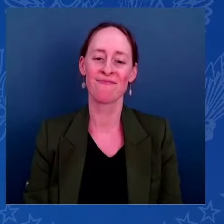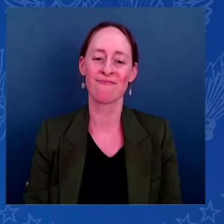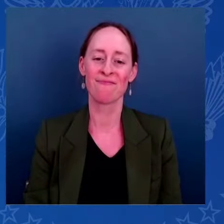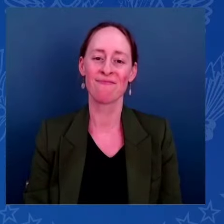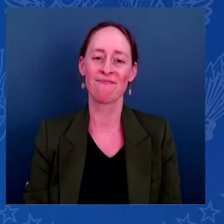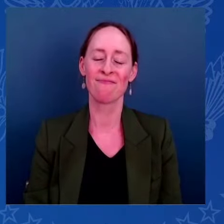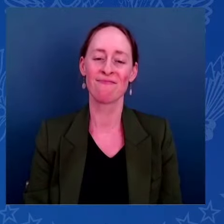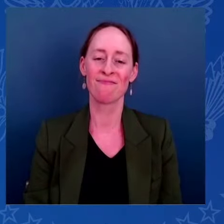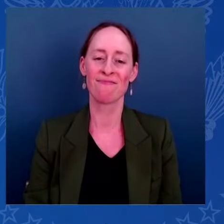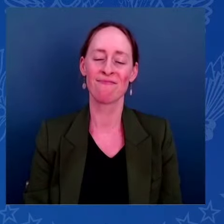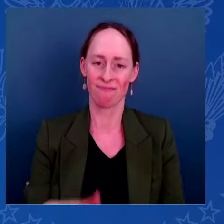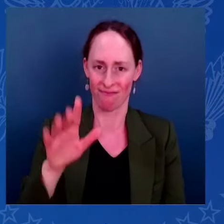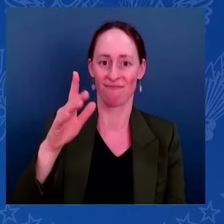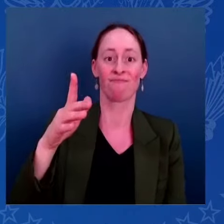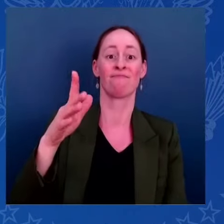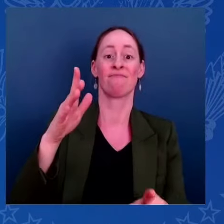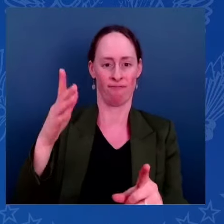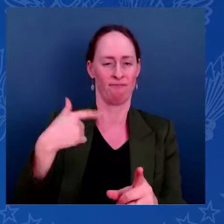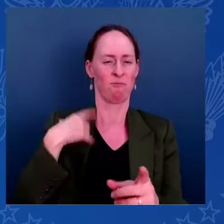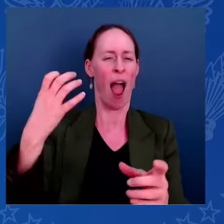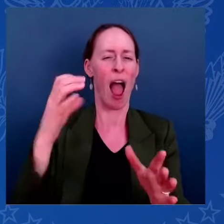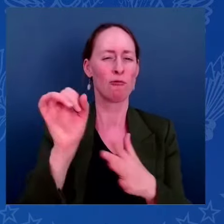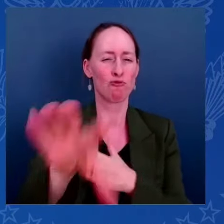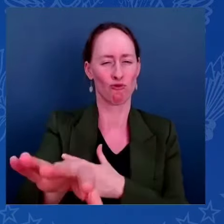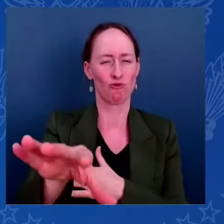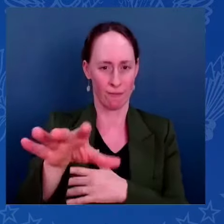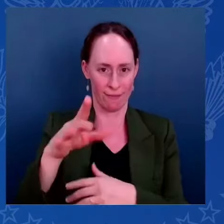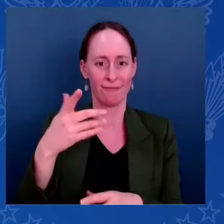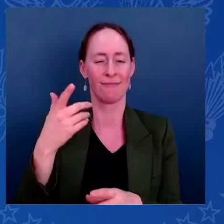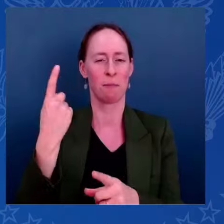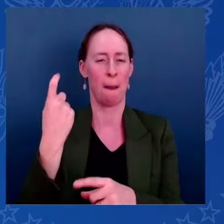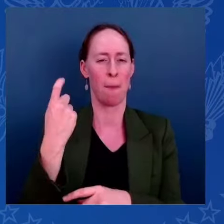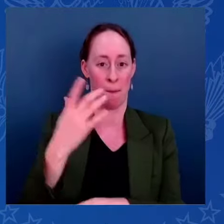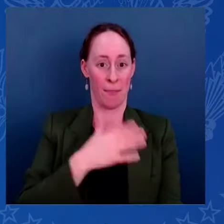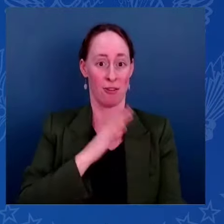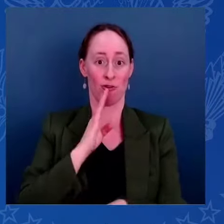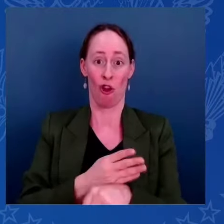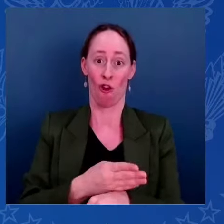for four years at Tulane. She loved it. And I want to tell you, there was a --